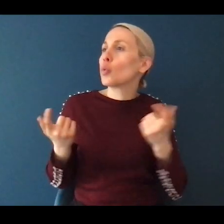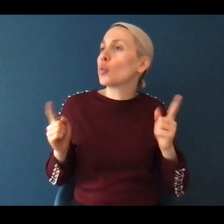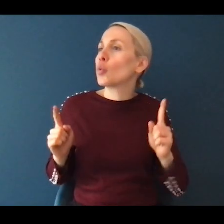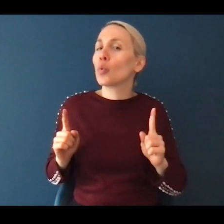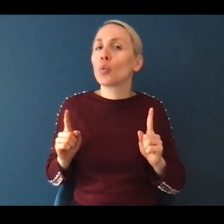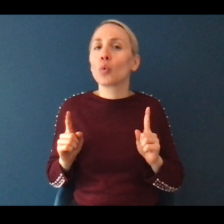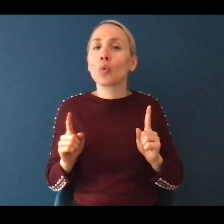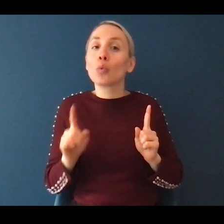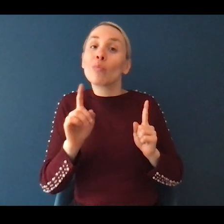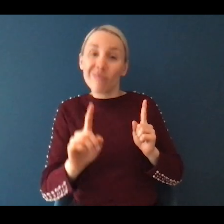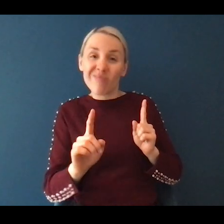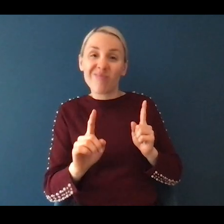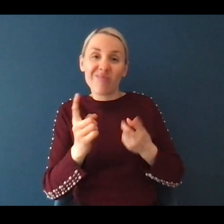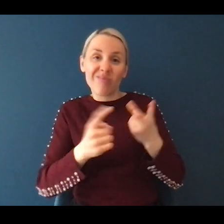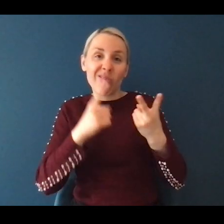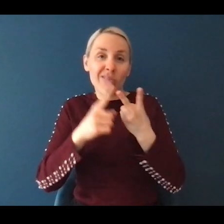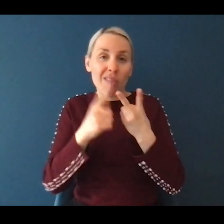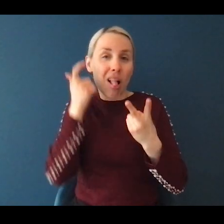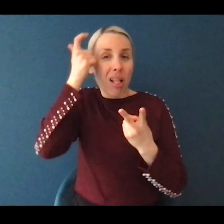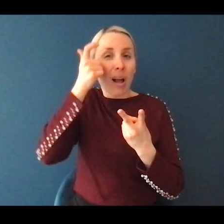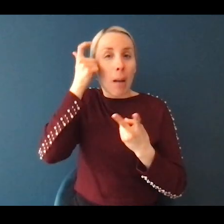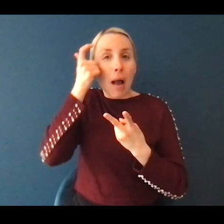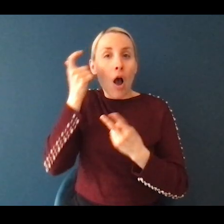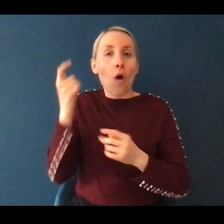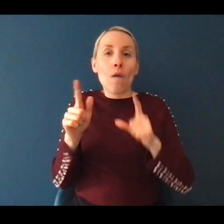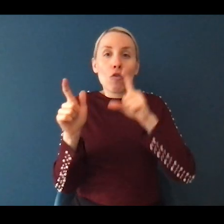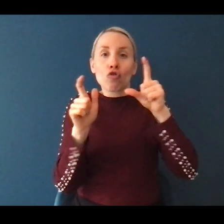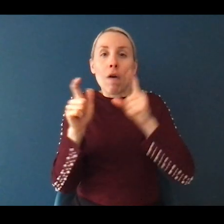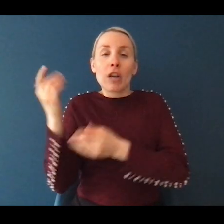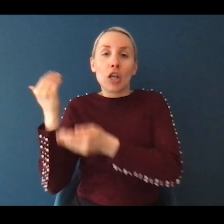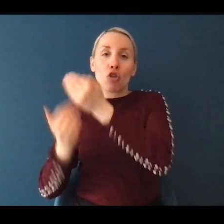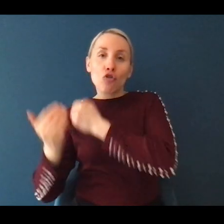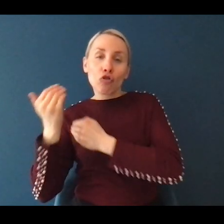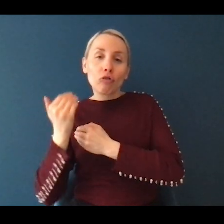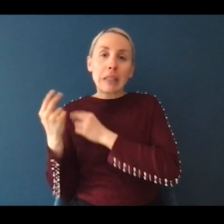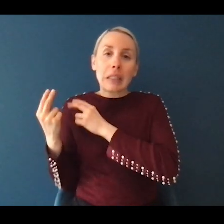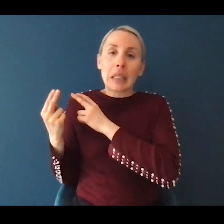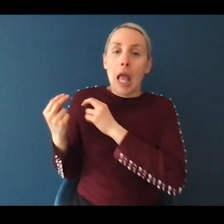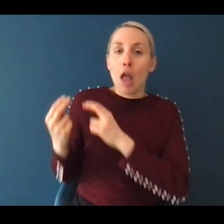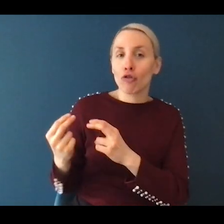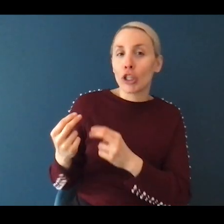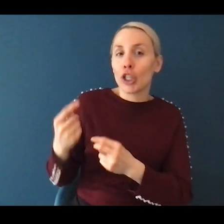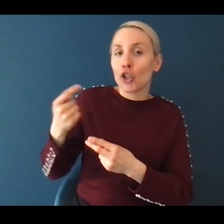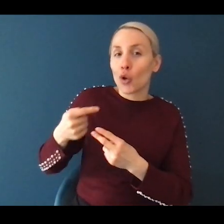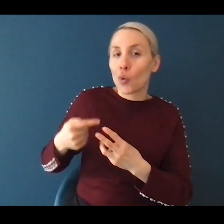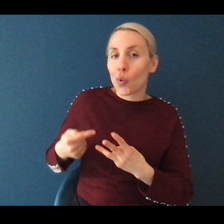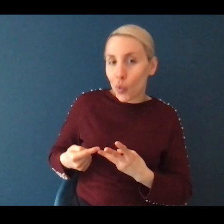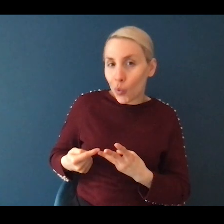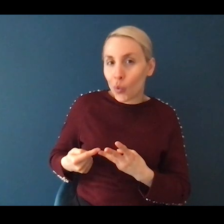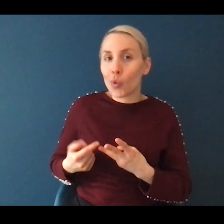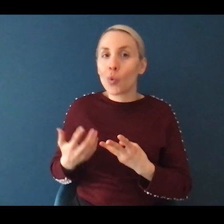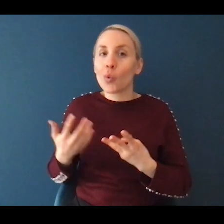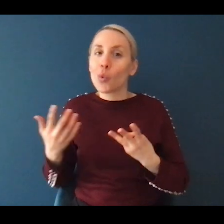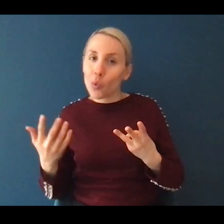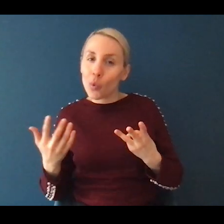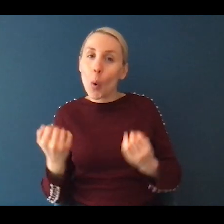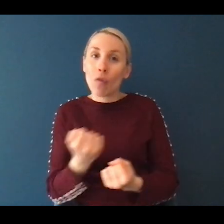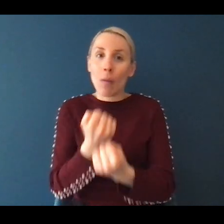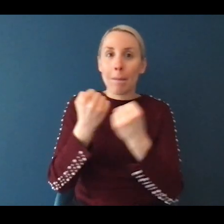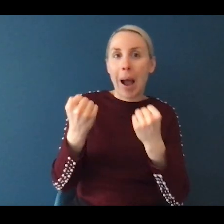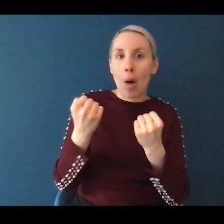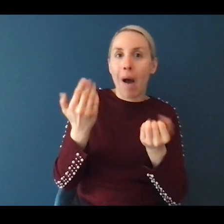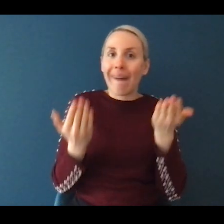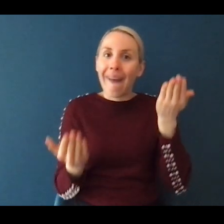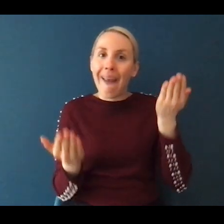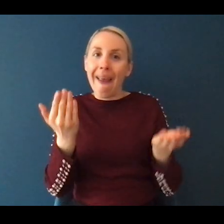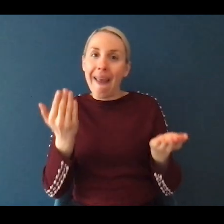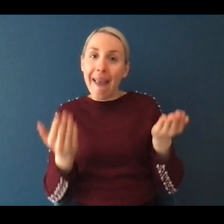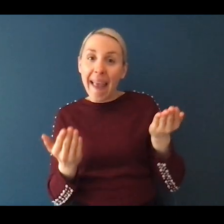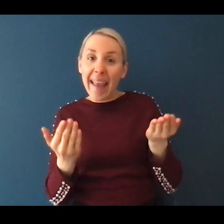history of photography and all that heritage or power games with the medium of photography